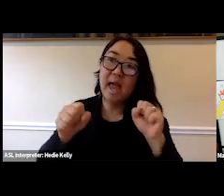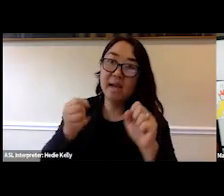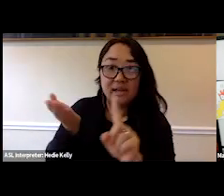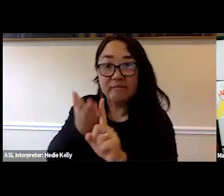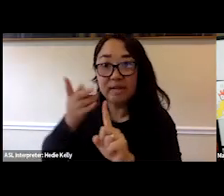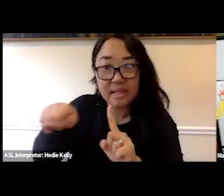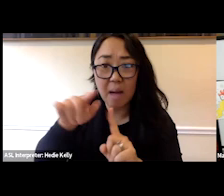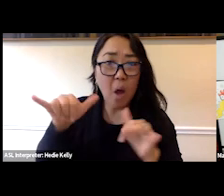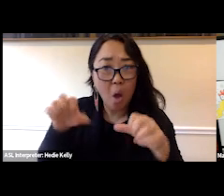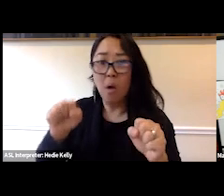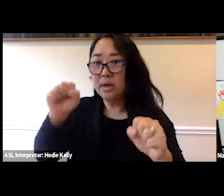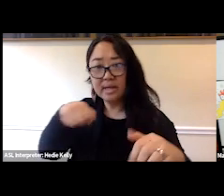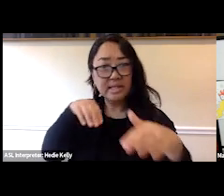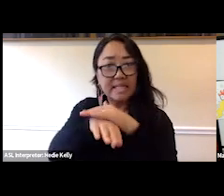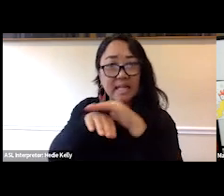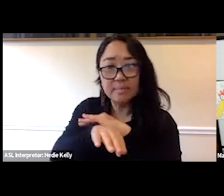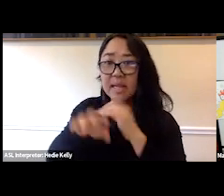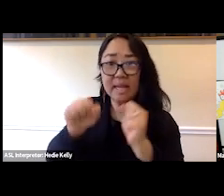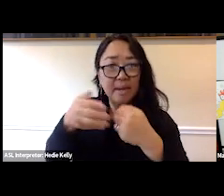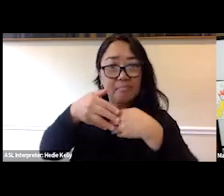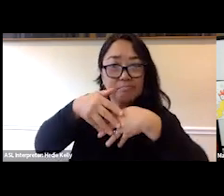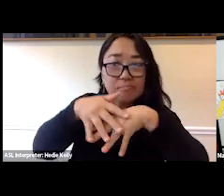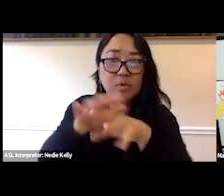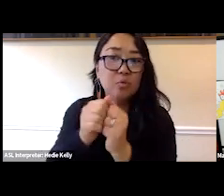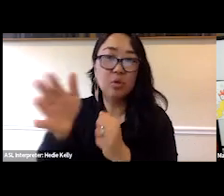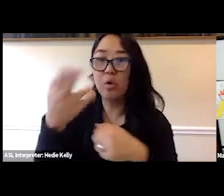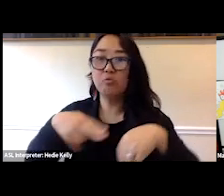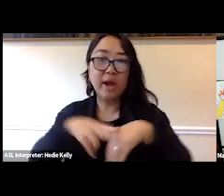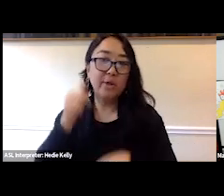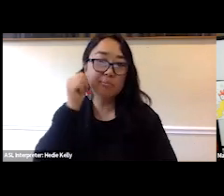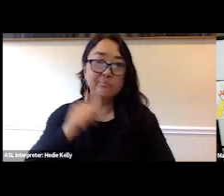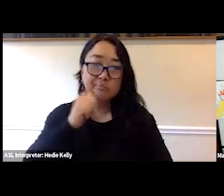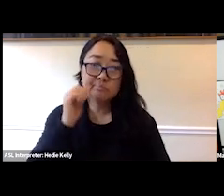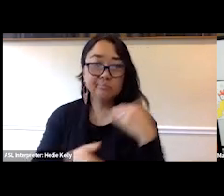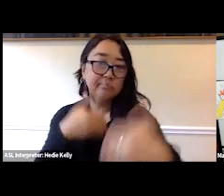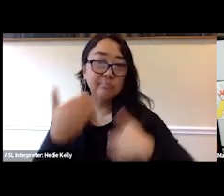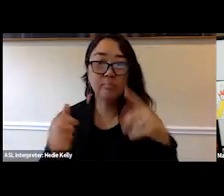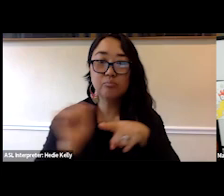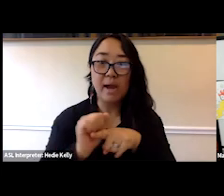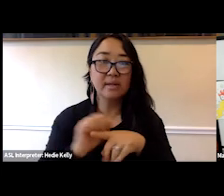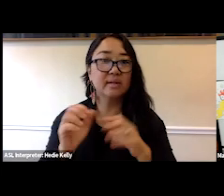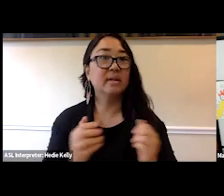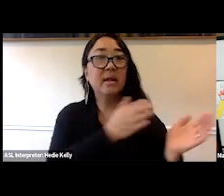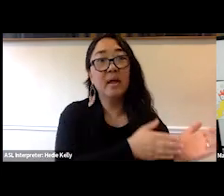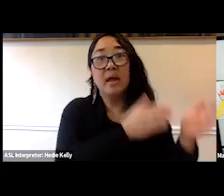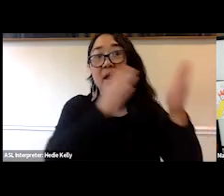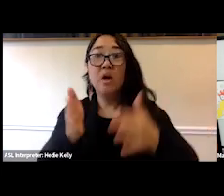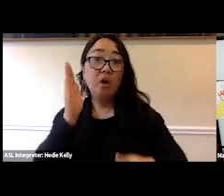as part of the regular practice of any organization. And in the future focus side of things, we have tooling creating those